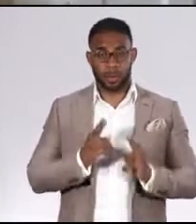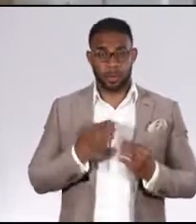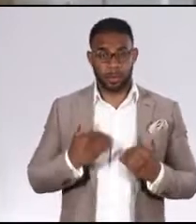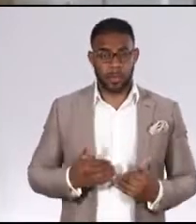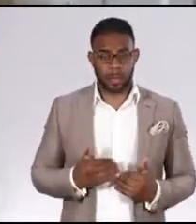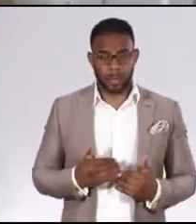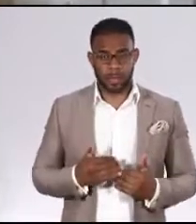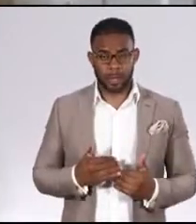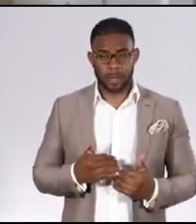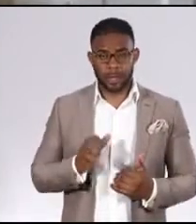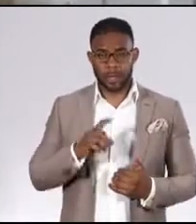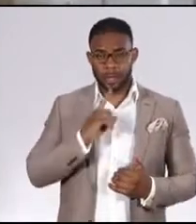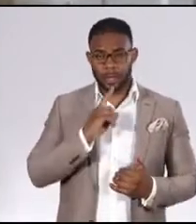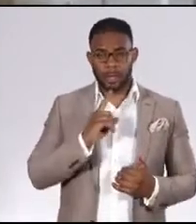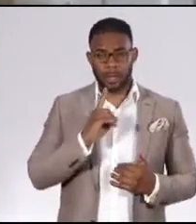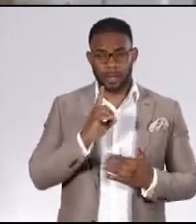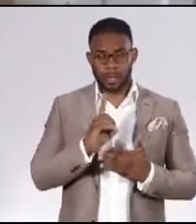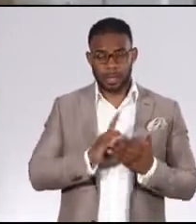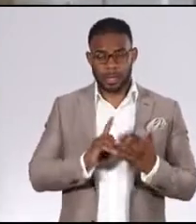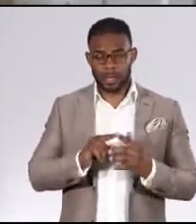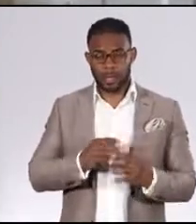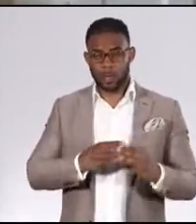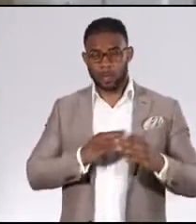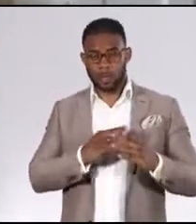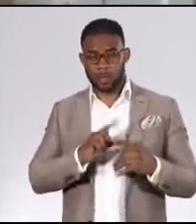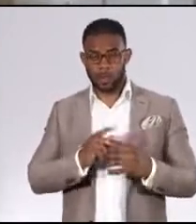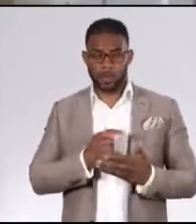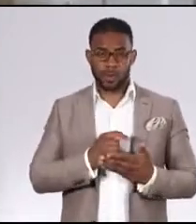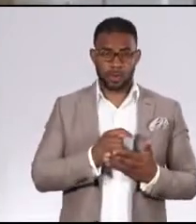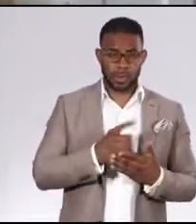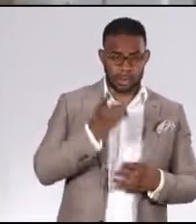that are designed to prevent or treat a disease or condition